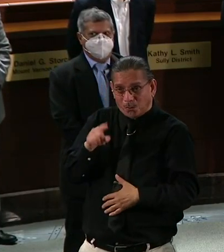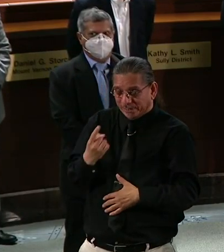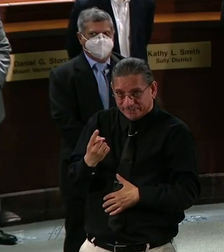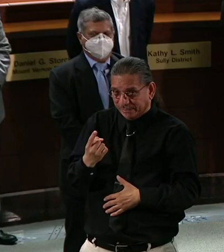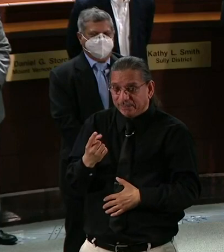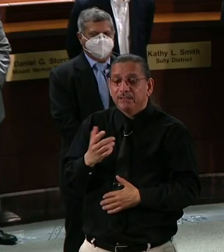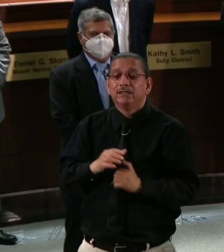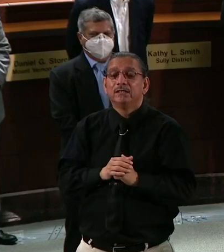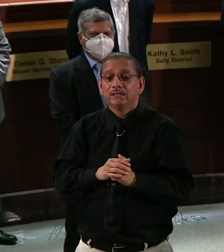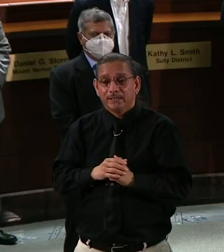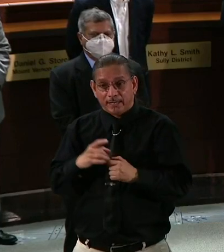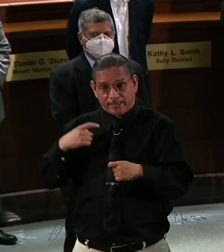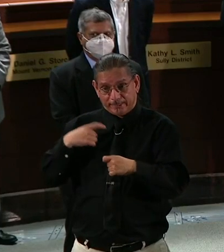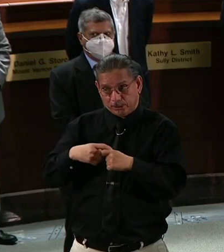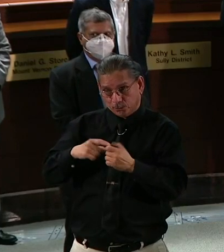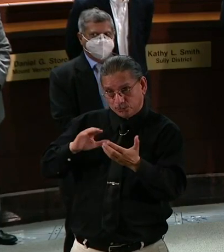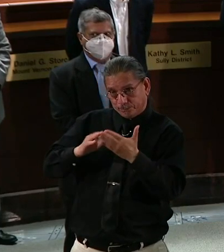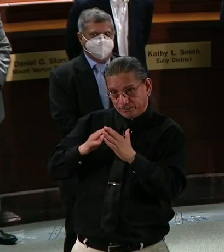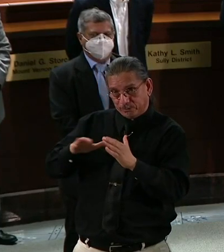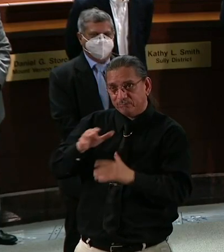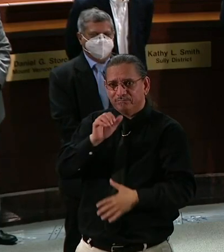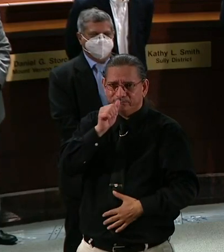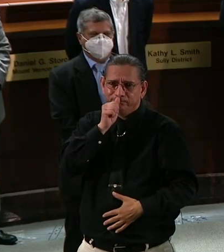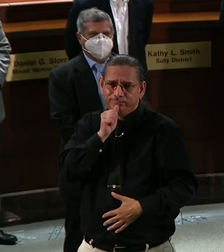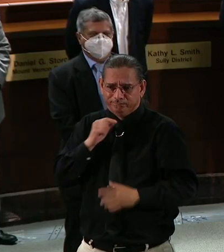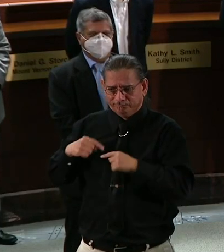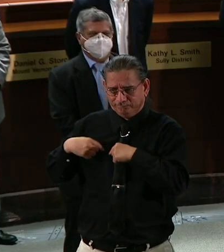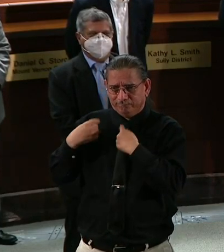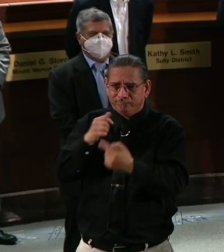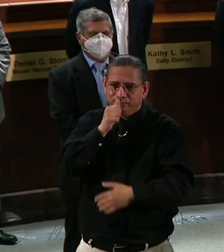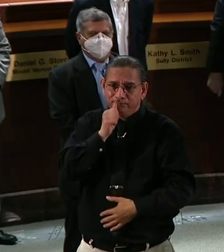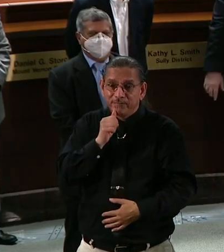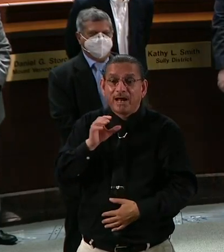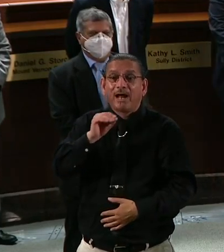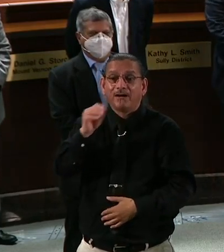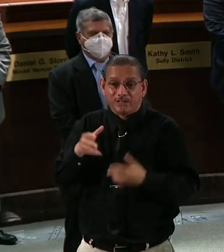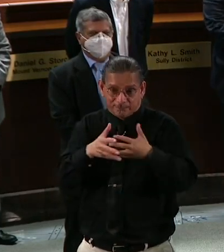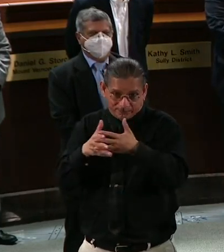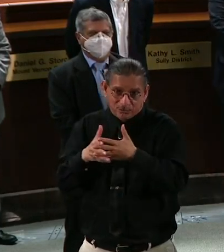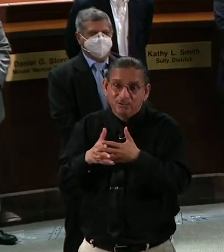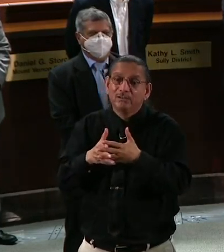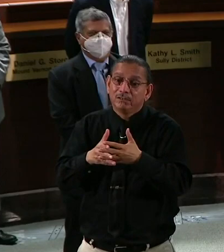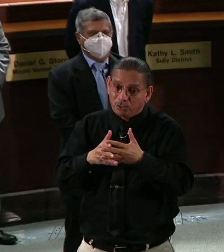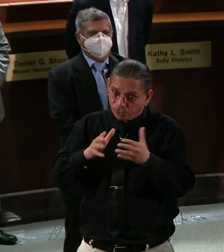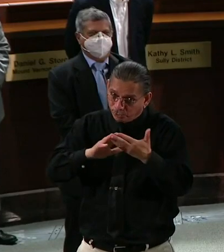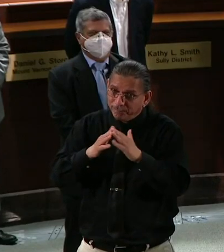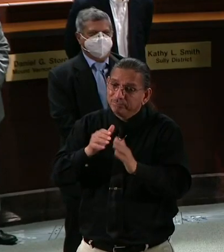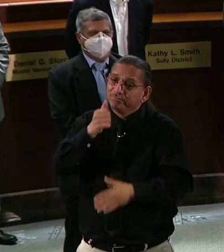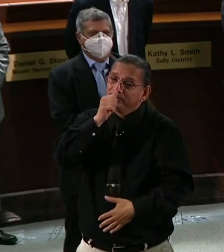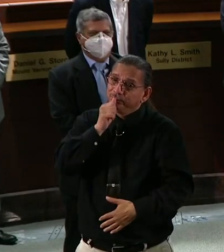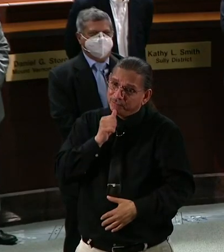A WHOLE THAT WE HAD SENT A CALL ME. INFLUENCES THIS IS A PASSES. NO SURPRISE AND THAT'S GOING